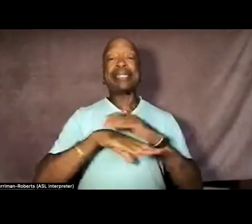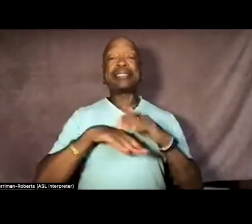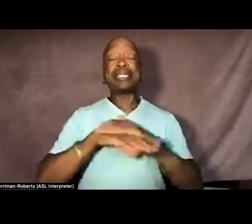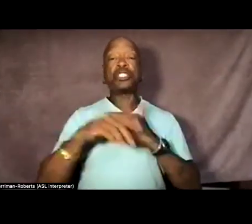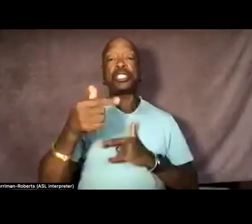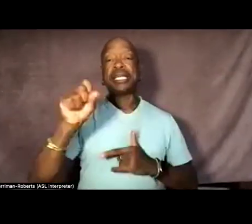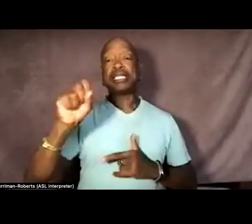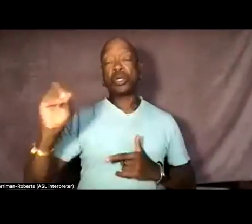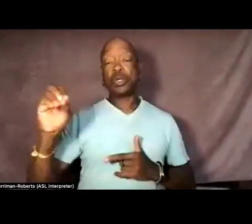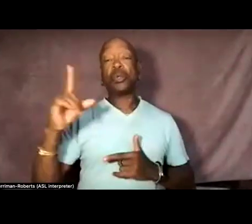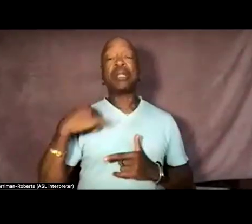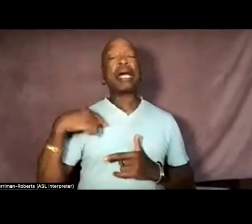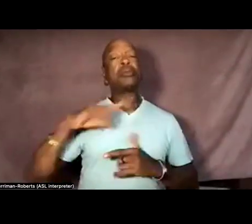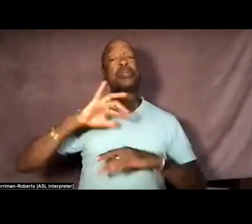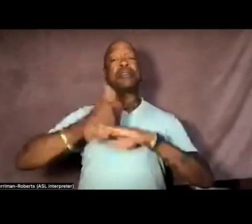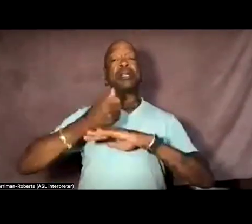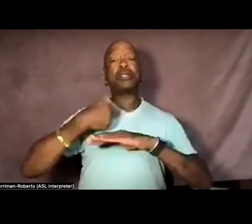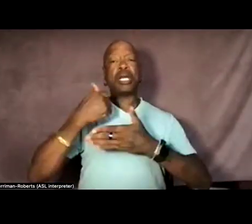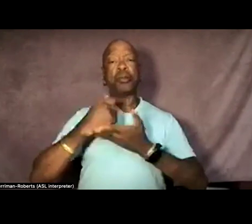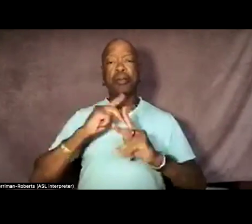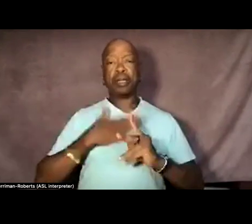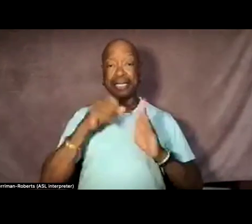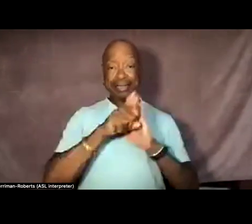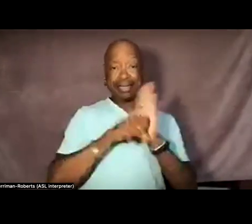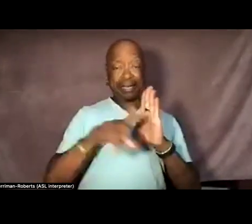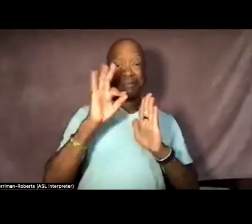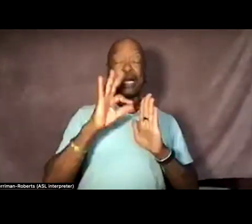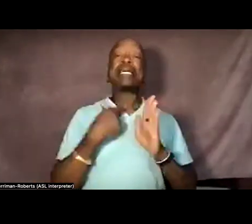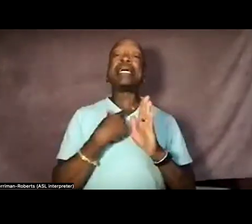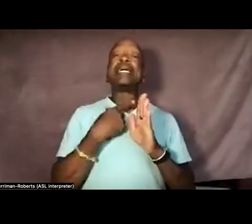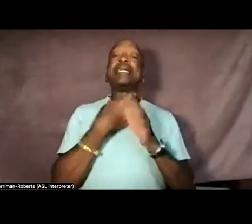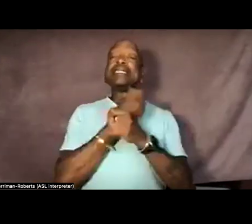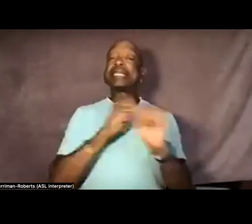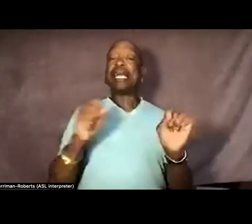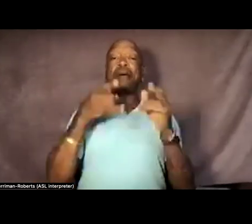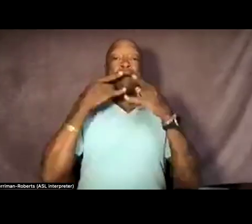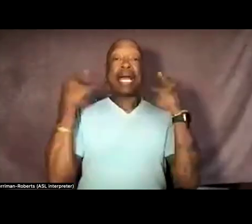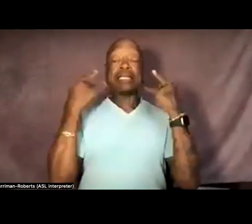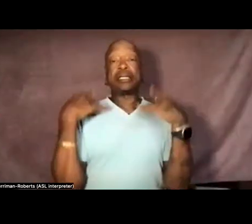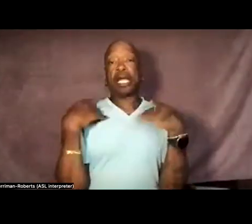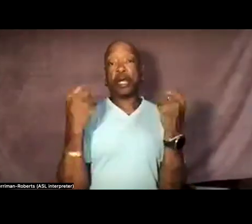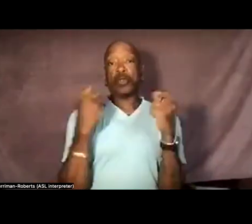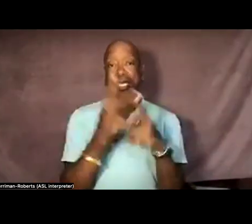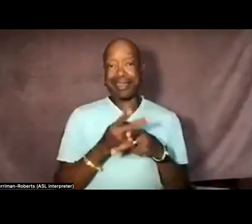is founded to help people in my state find safe masked Health Care um as a long covid patient